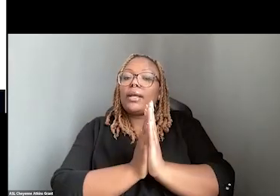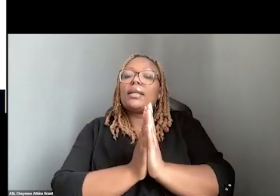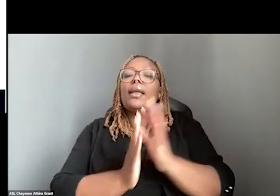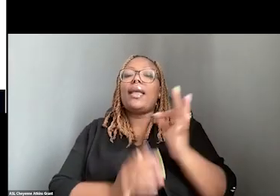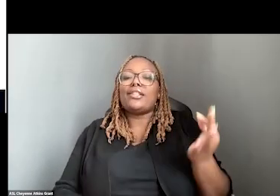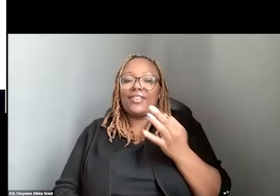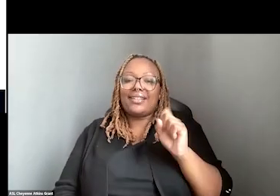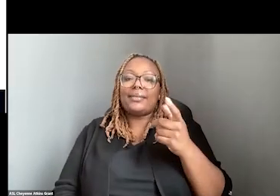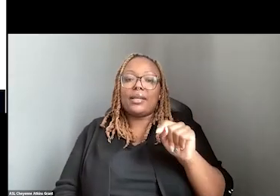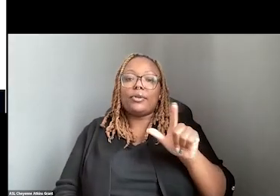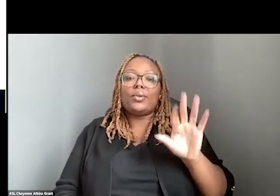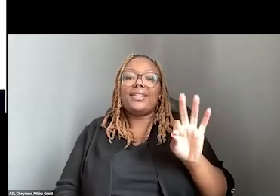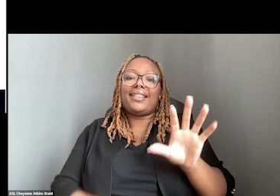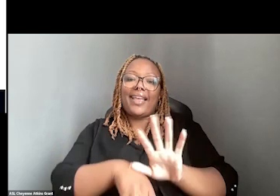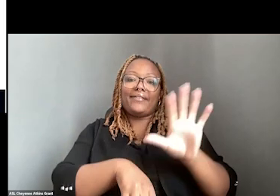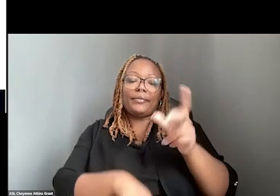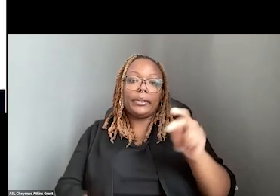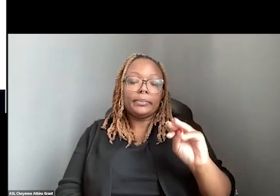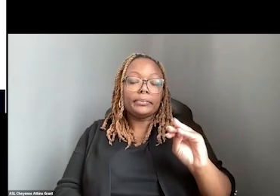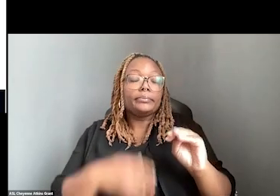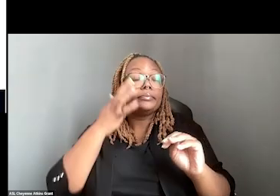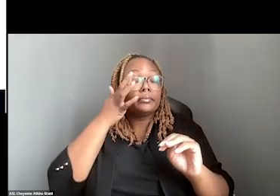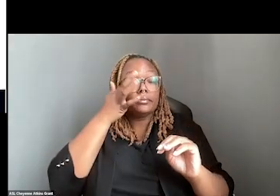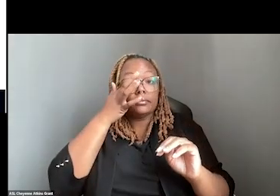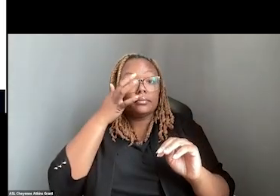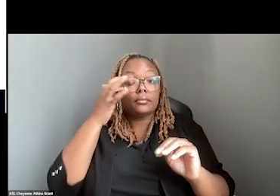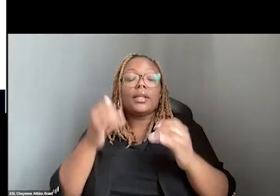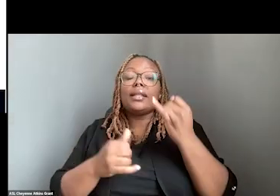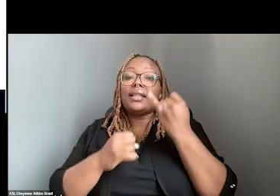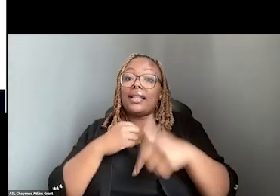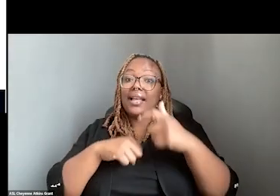September 29th at 5 p.m. And the last day to view, access,